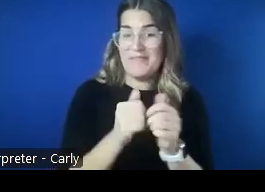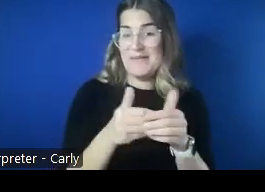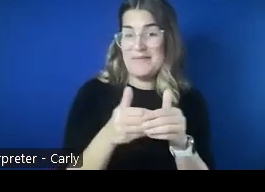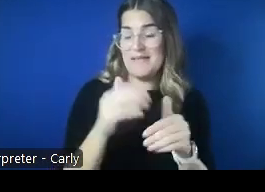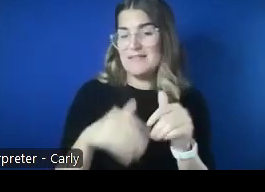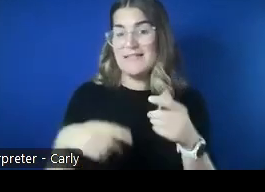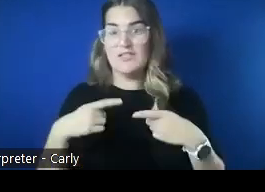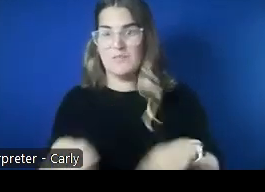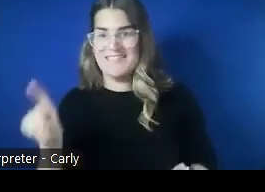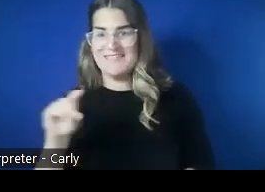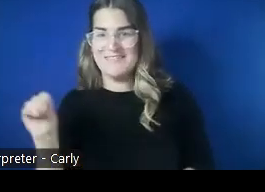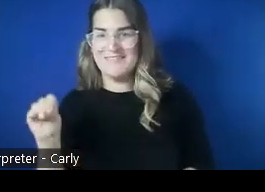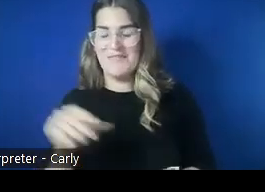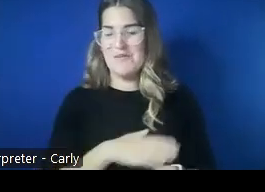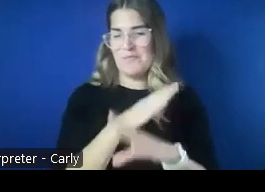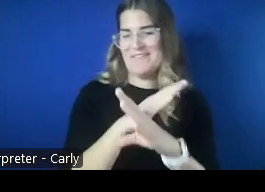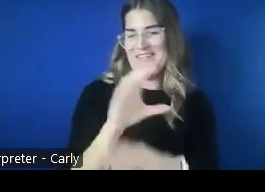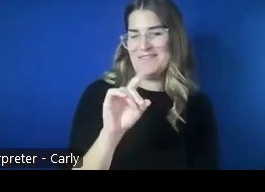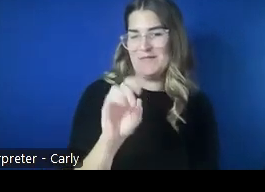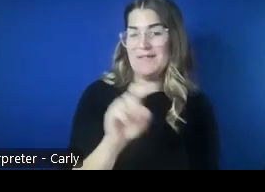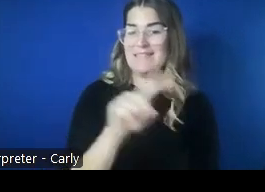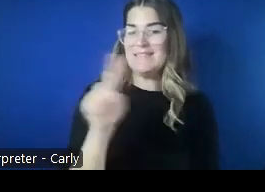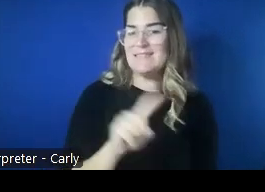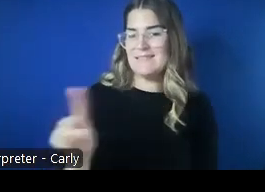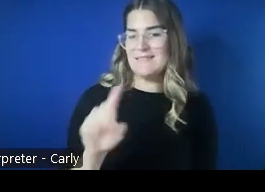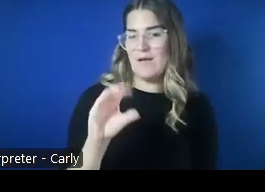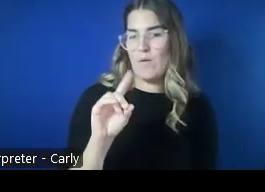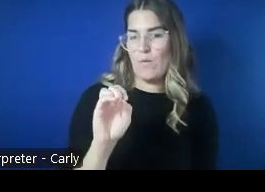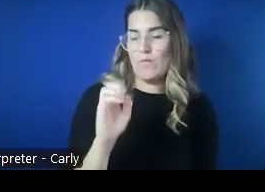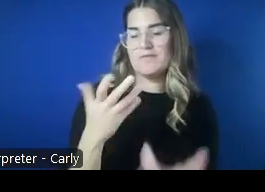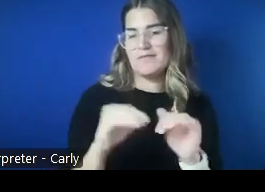it's a preventative code and it's a zcode so we've gotten some clarification in the state